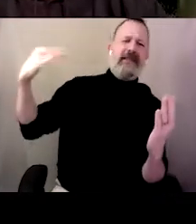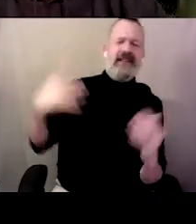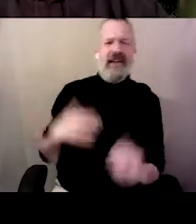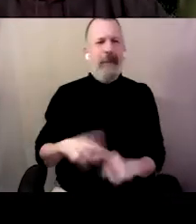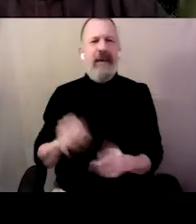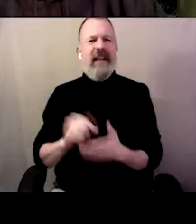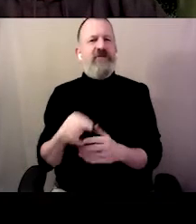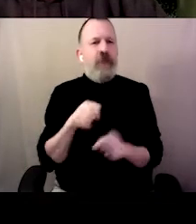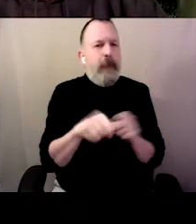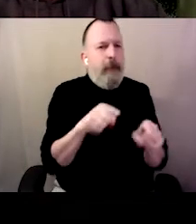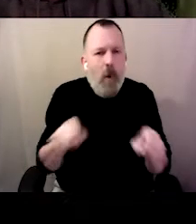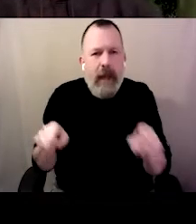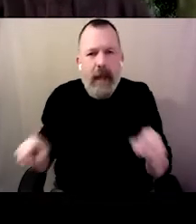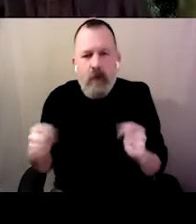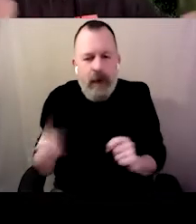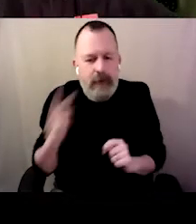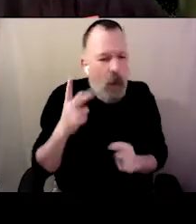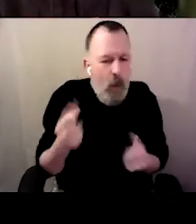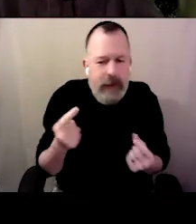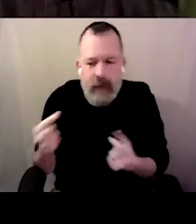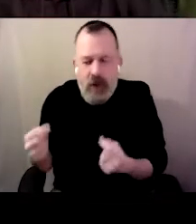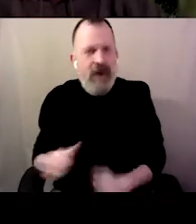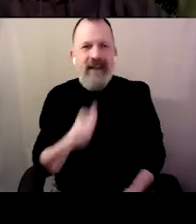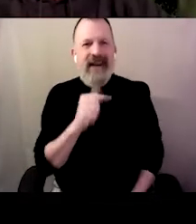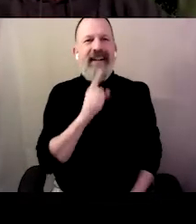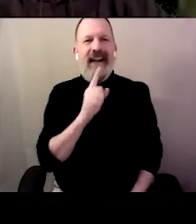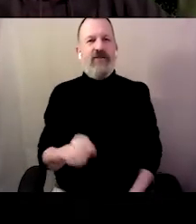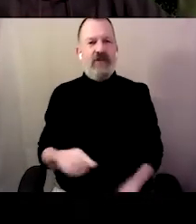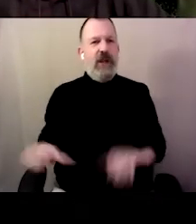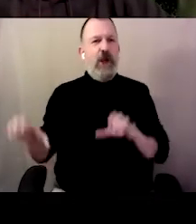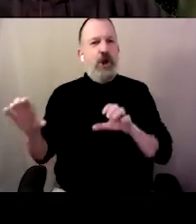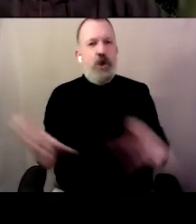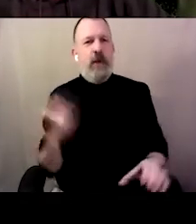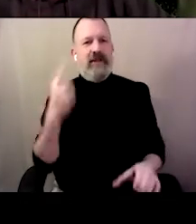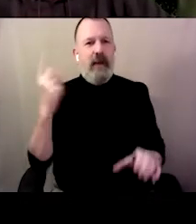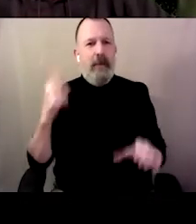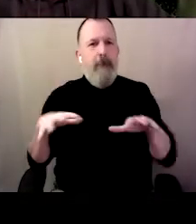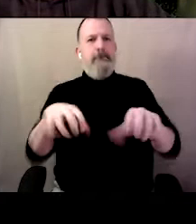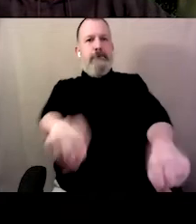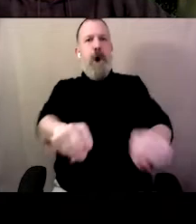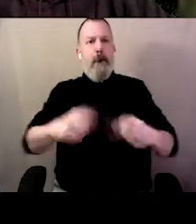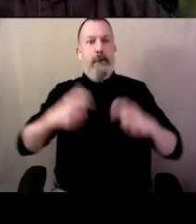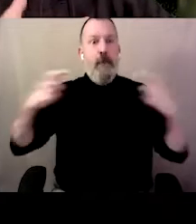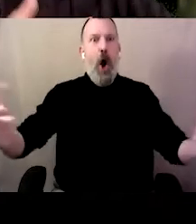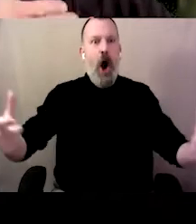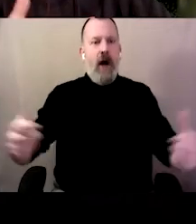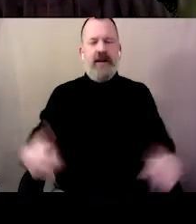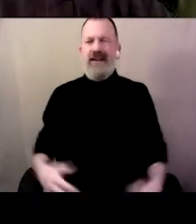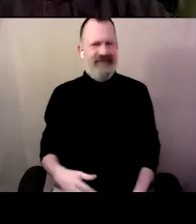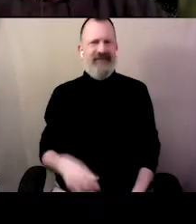see what they can do not actually executing something broad scale. This is going to impact people's lives and this is happening right now.